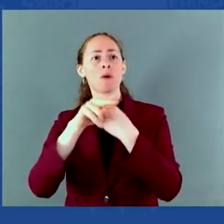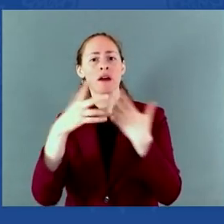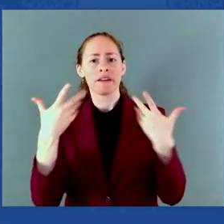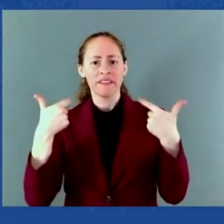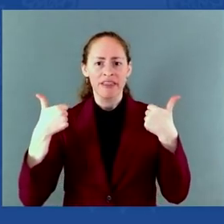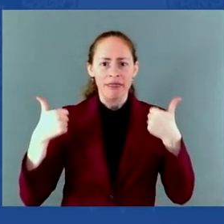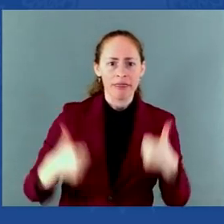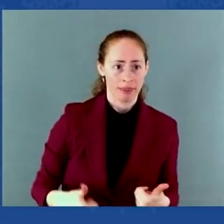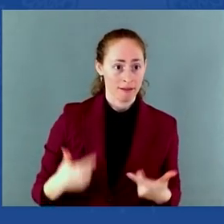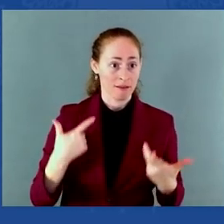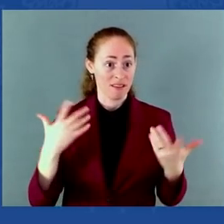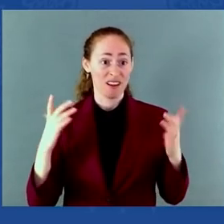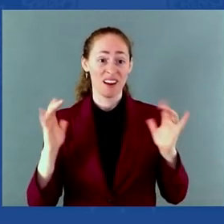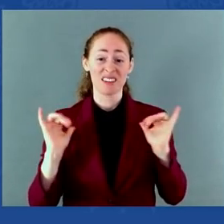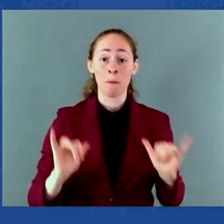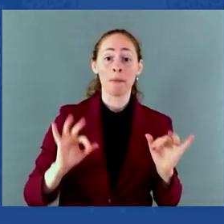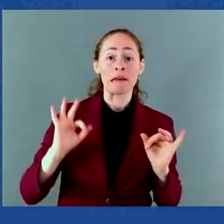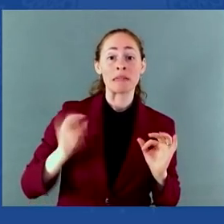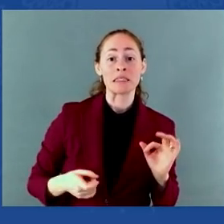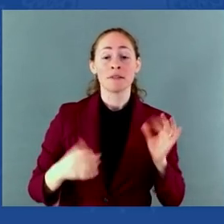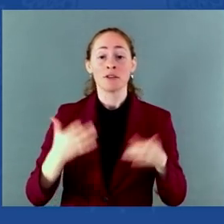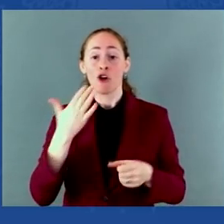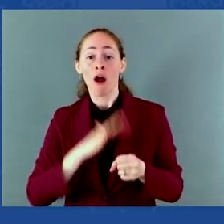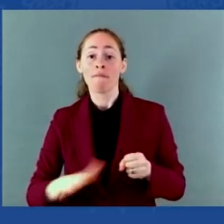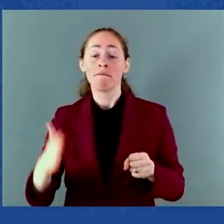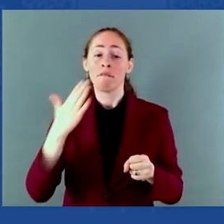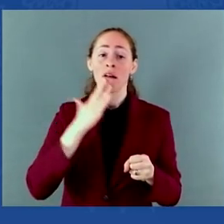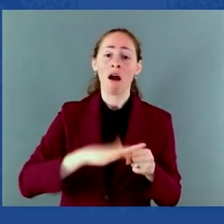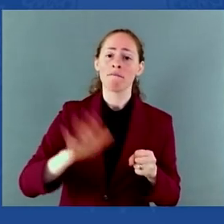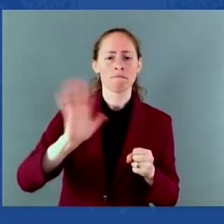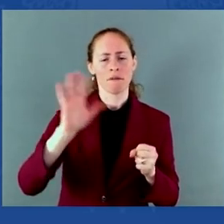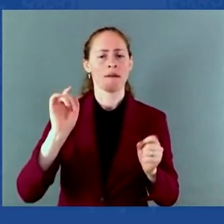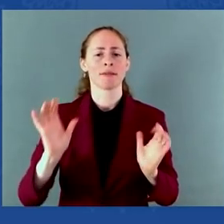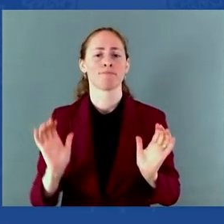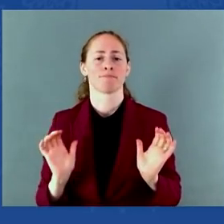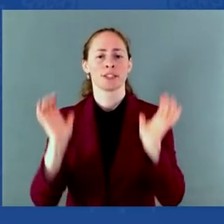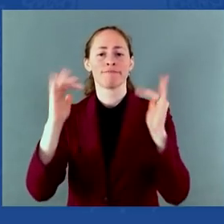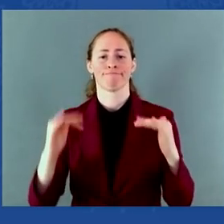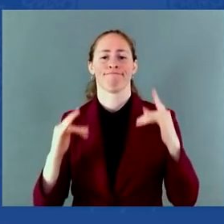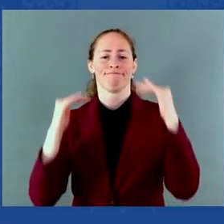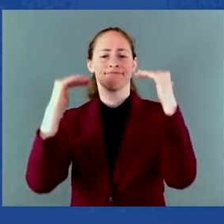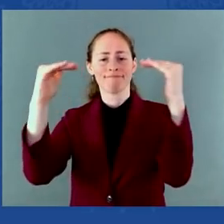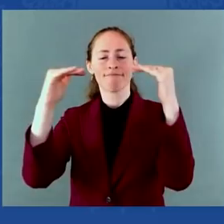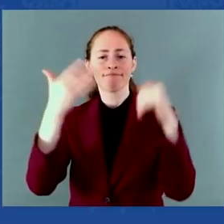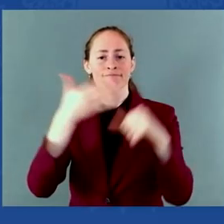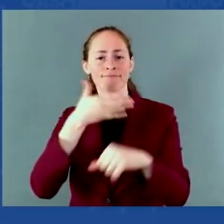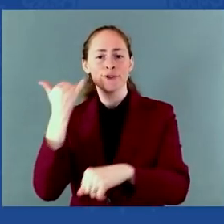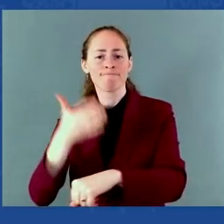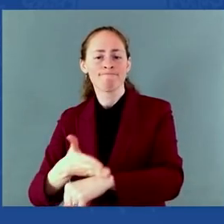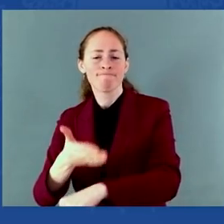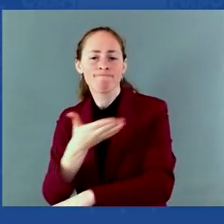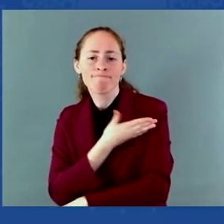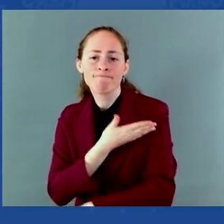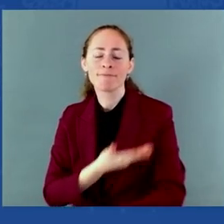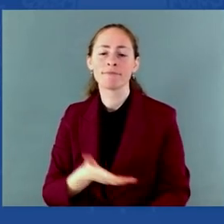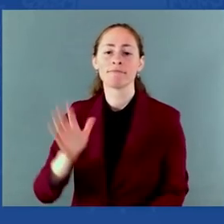Because even if we gain control of the climate, we're still -- it's not going to go back to what it was before.